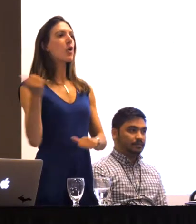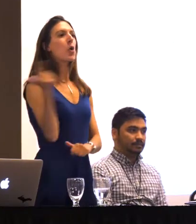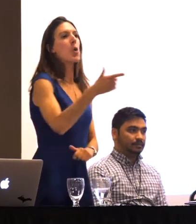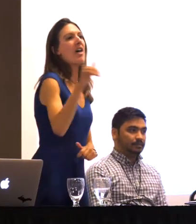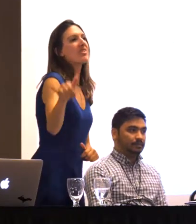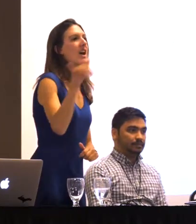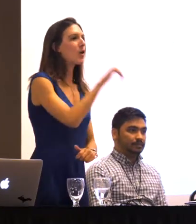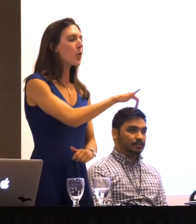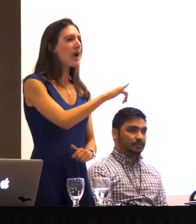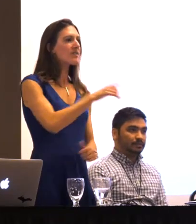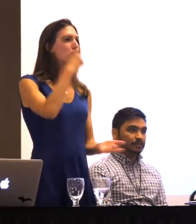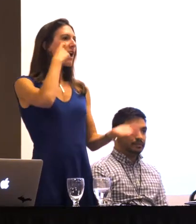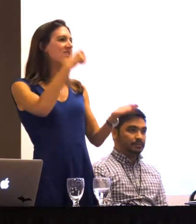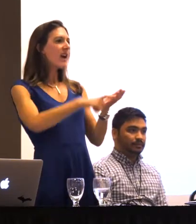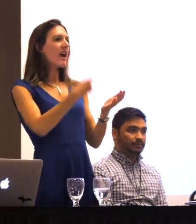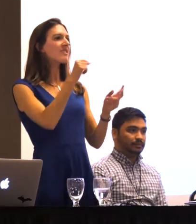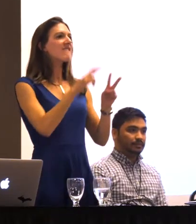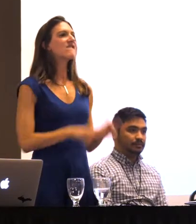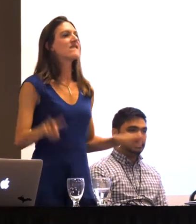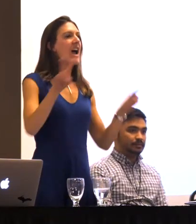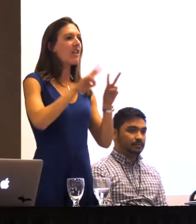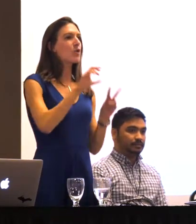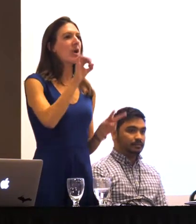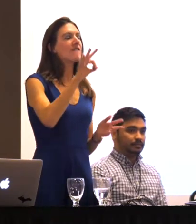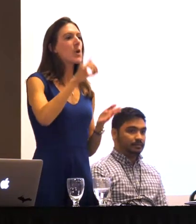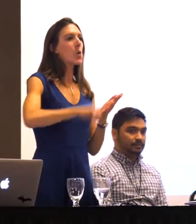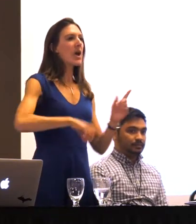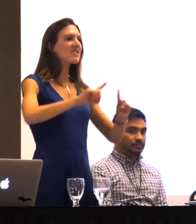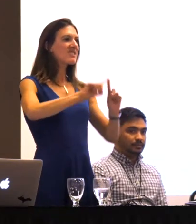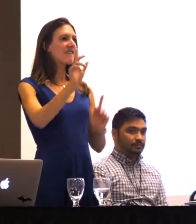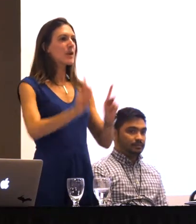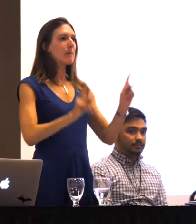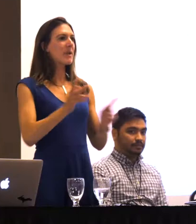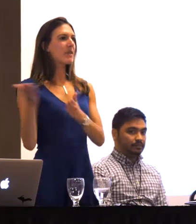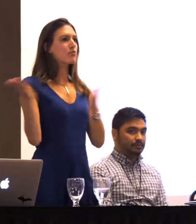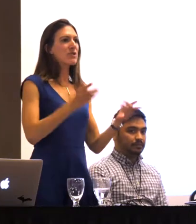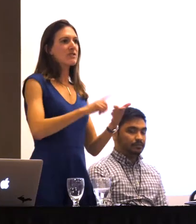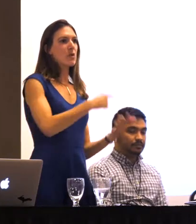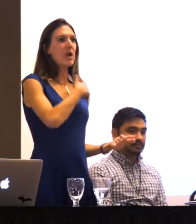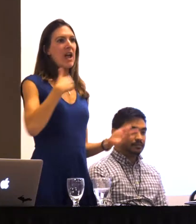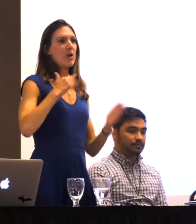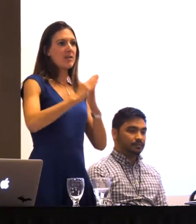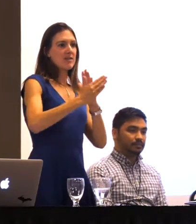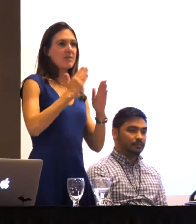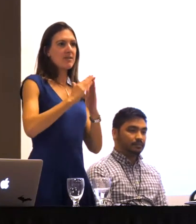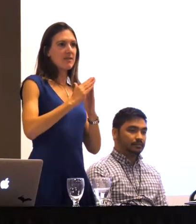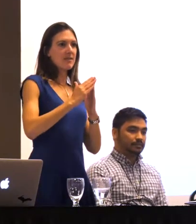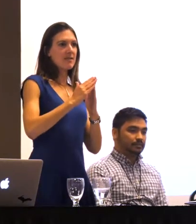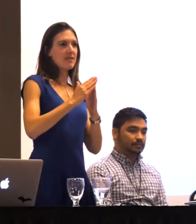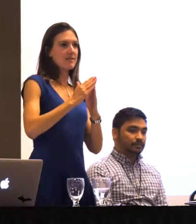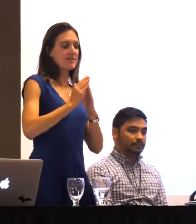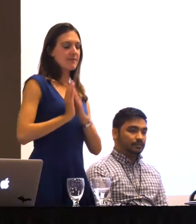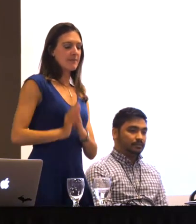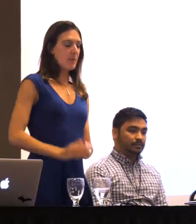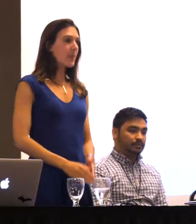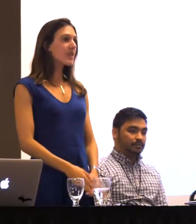we also can likewise recognize the value of what different people can bring to our community.